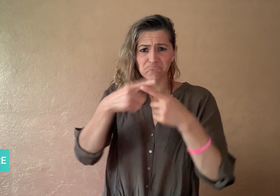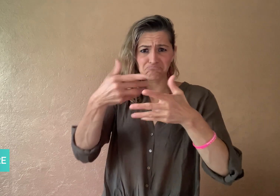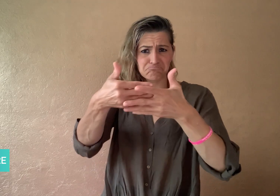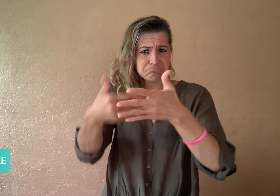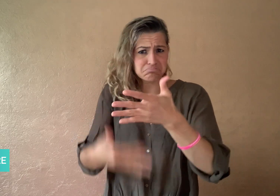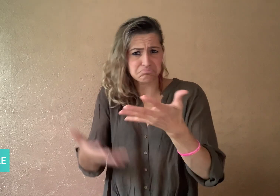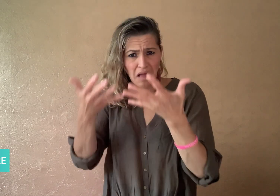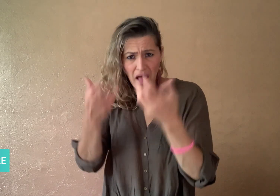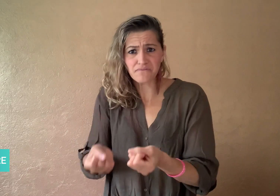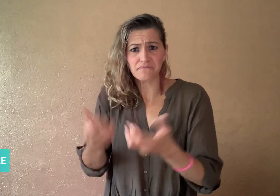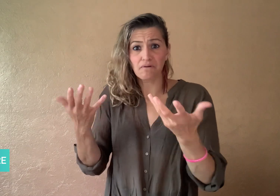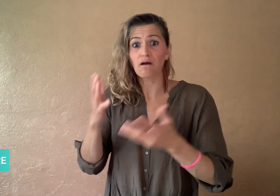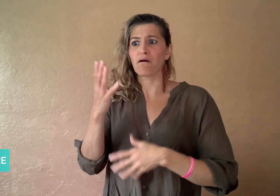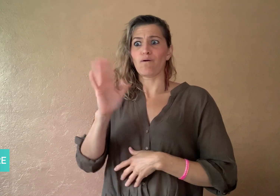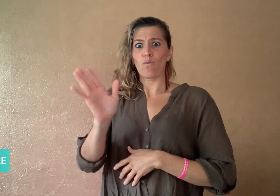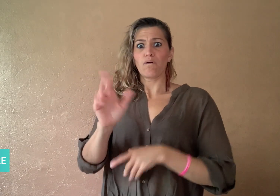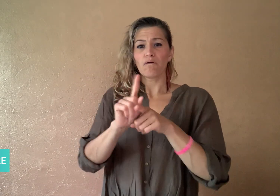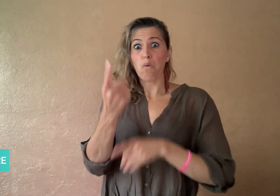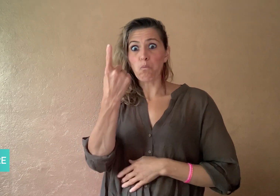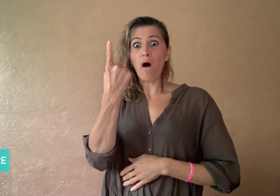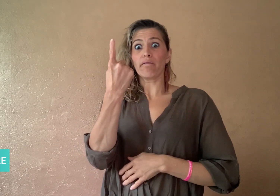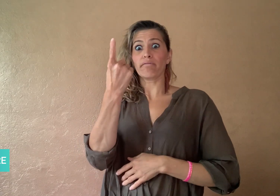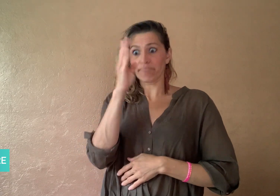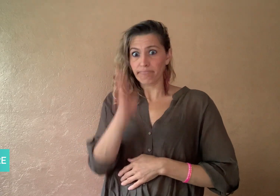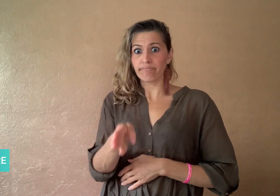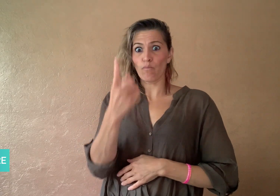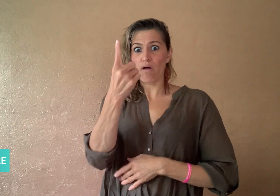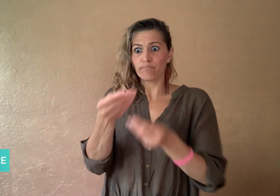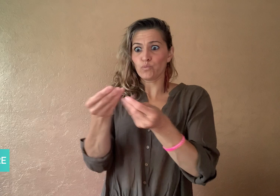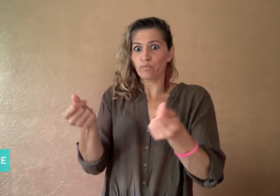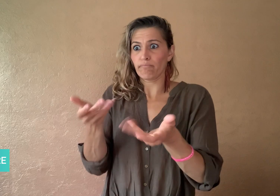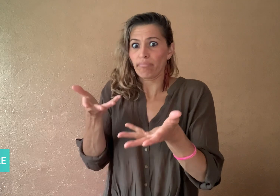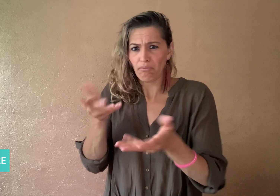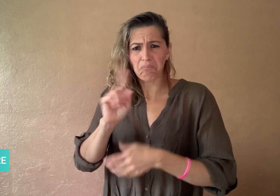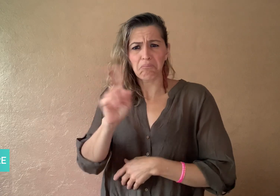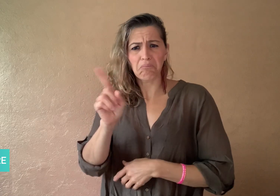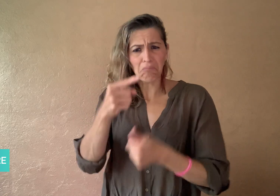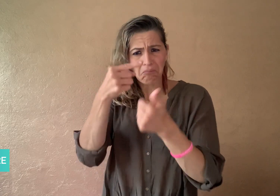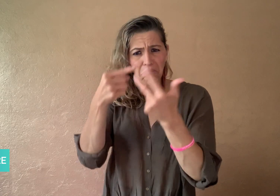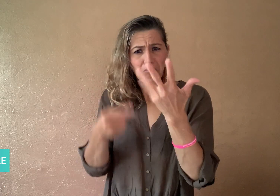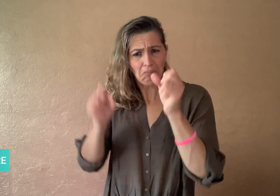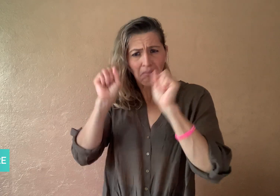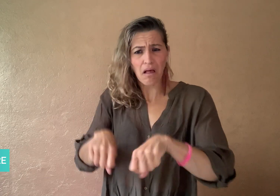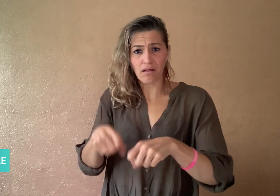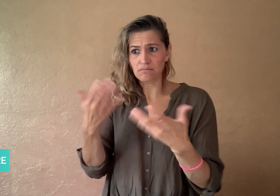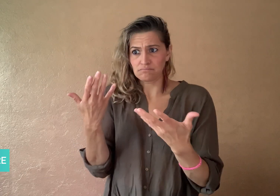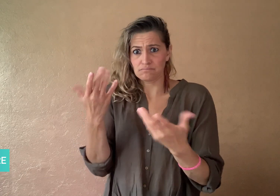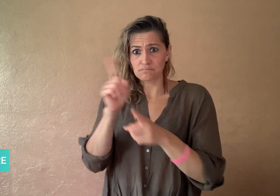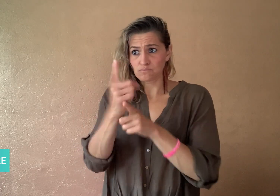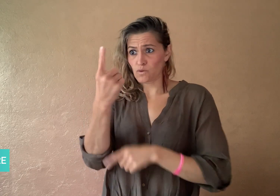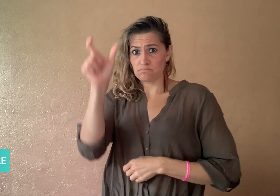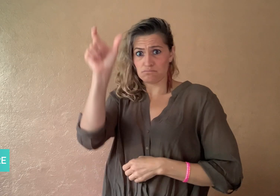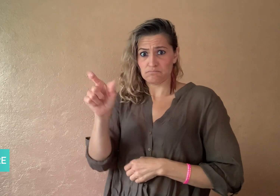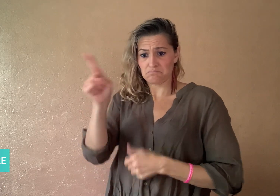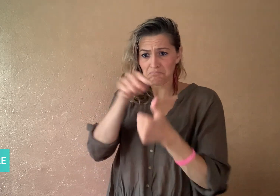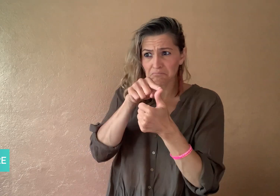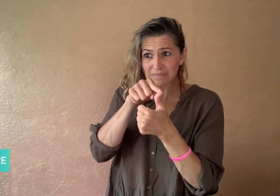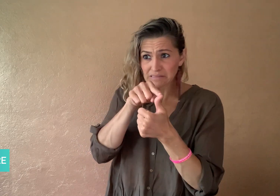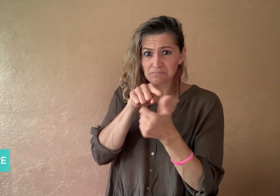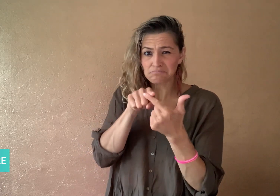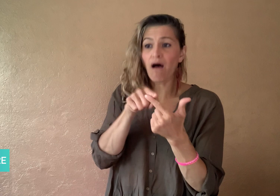solution that fits every person. He hopes that other